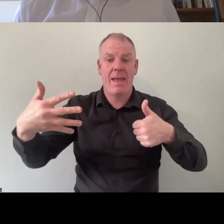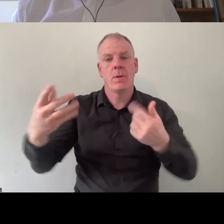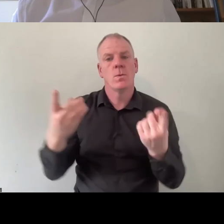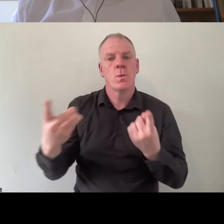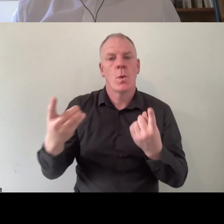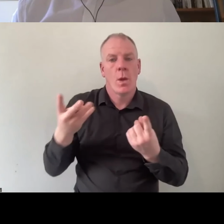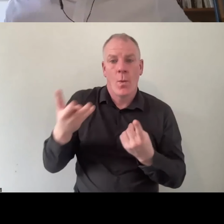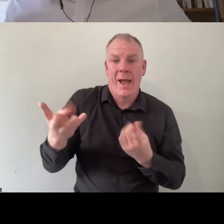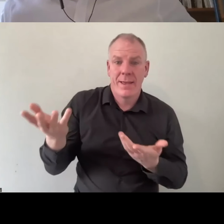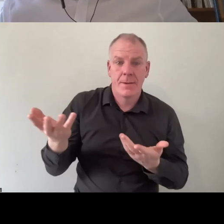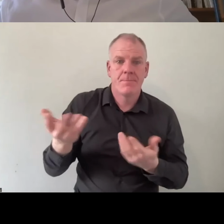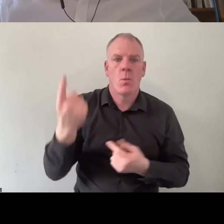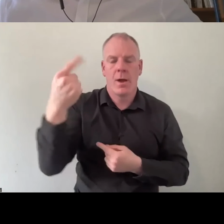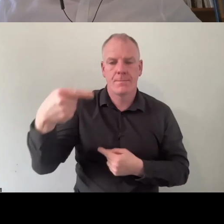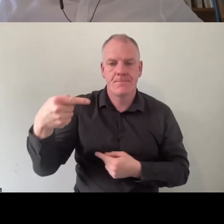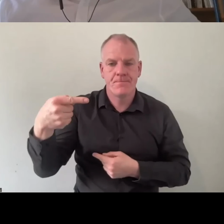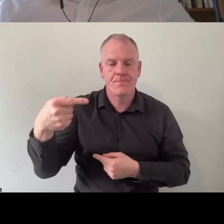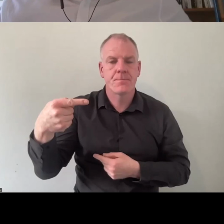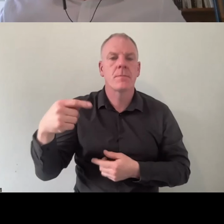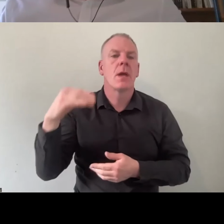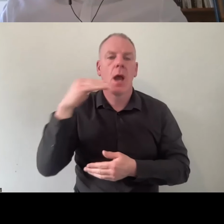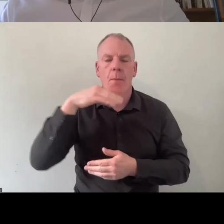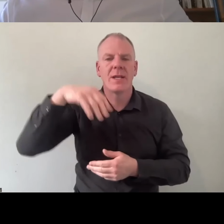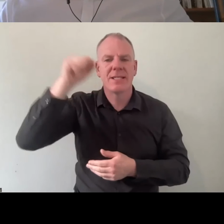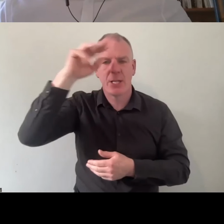Number one is I suppose the importance of senior management commitment.